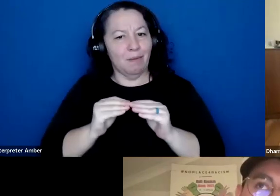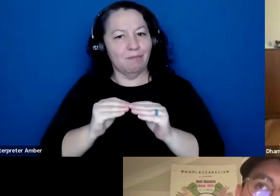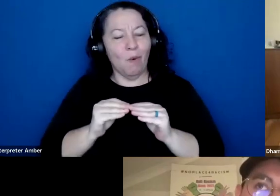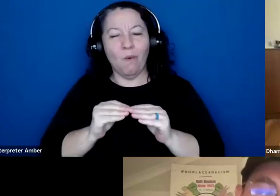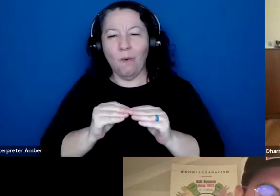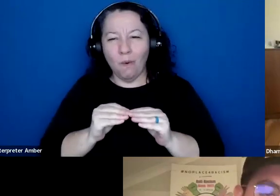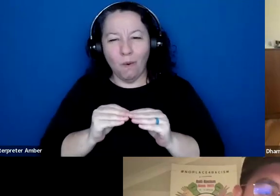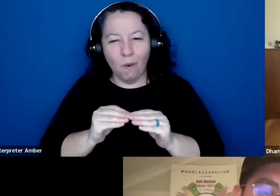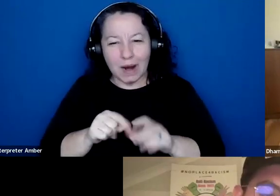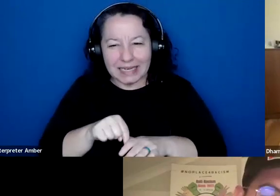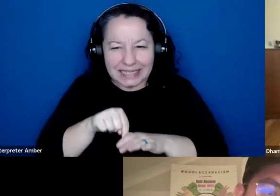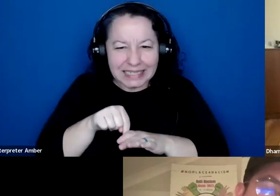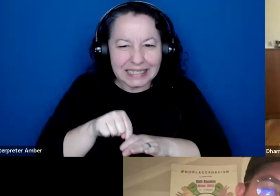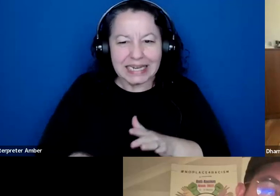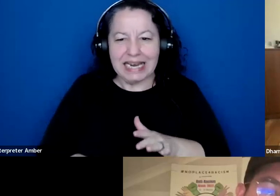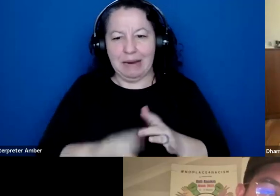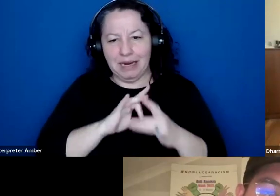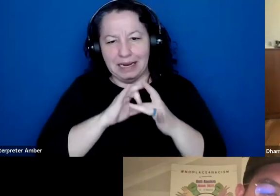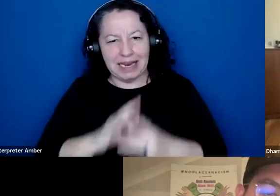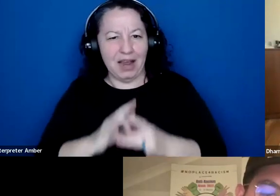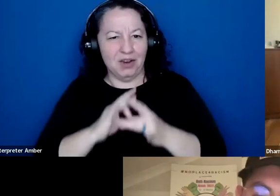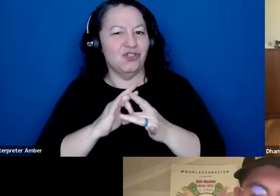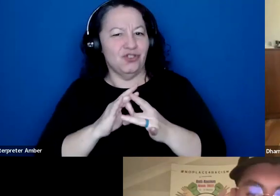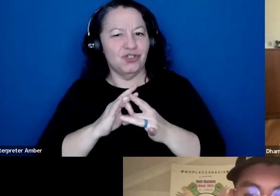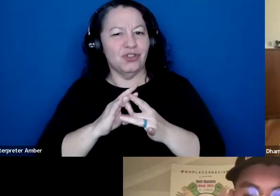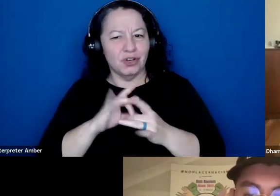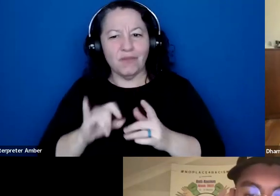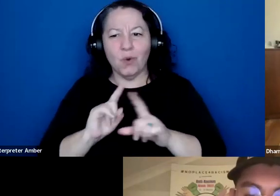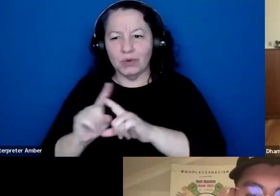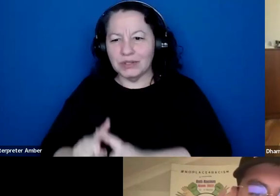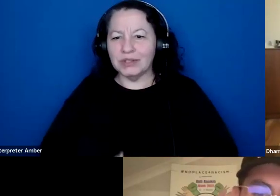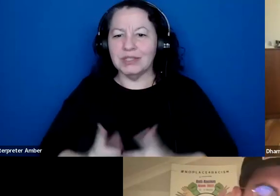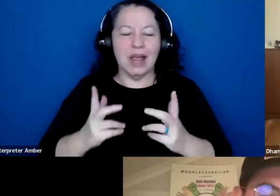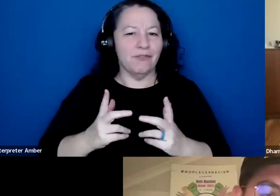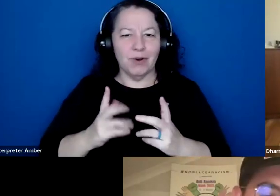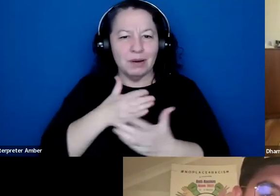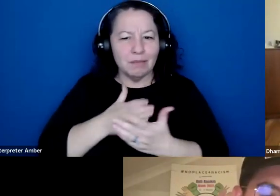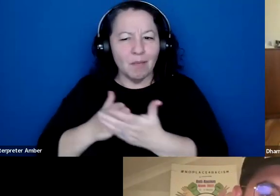of those intersections and routes within the climate justice movement and more people coming out